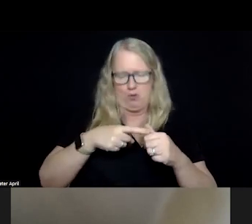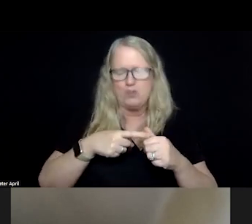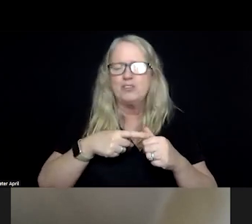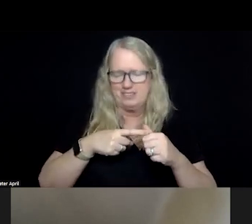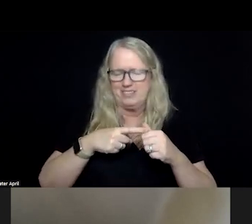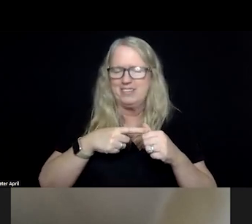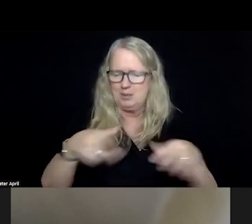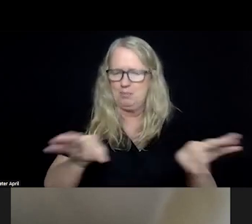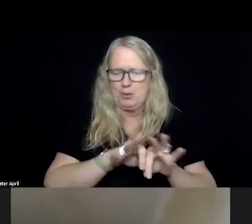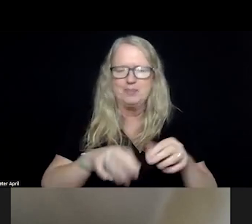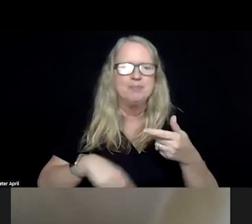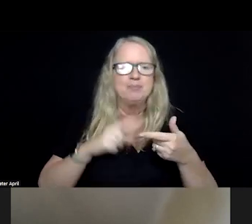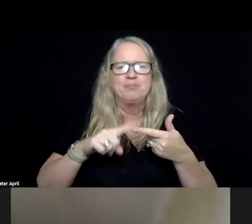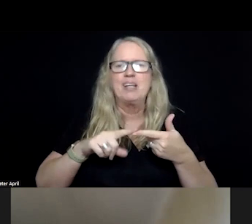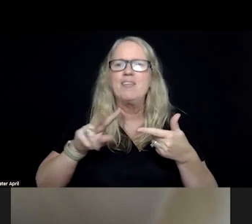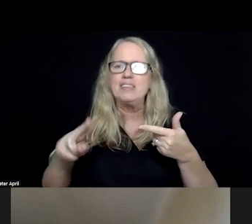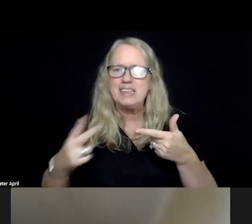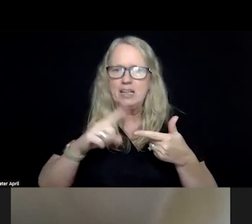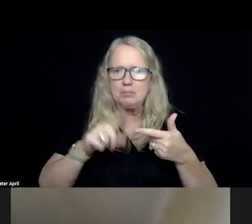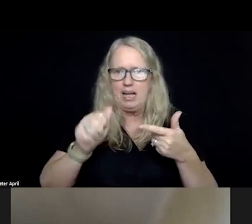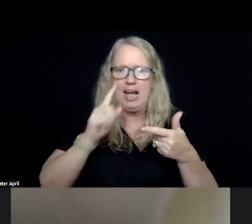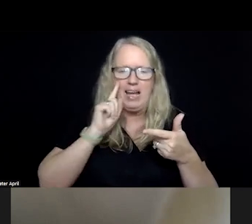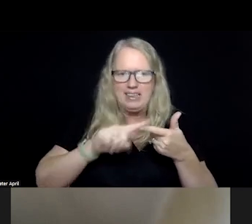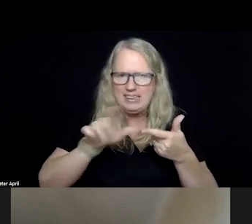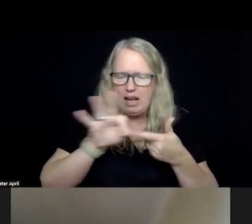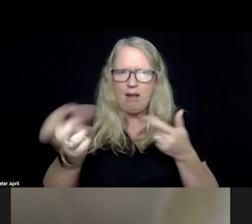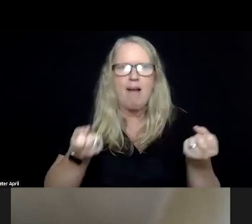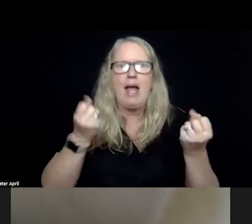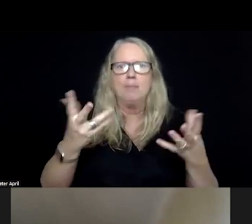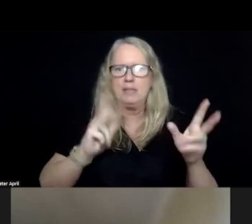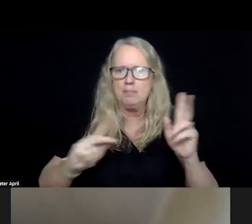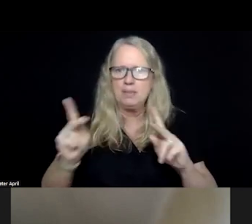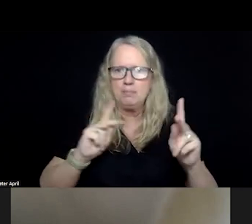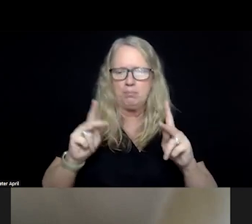SECOND OF ALL, I CAN COUNT ON MY HAND HOW MANY PEOPLE THAT HAVE